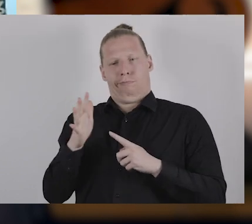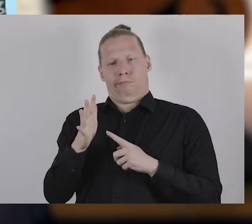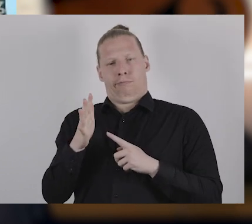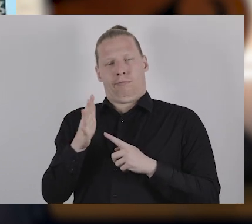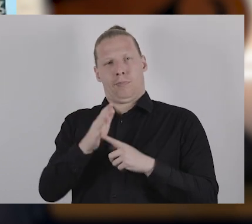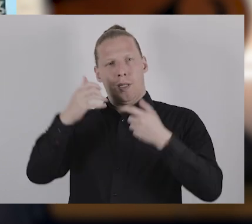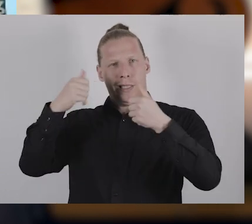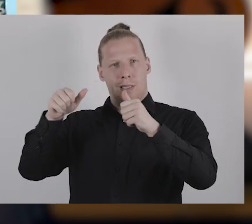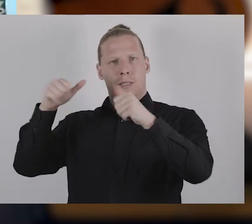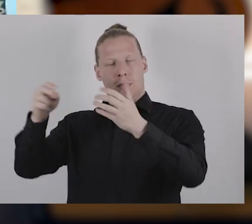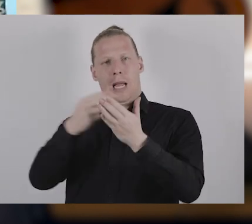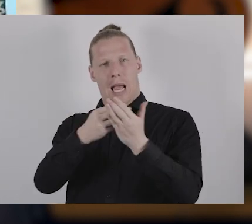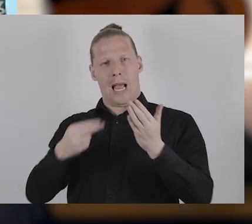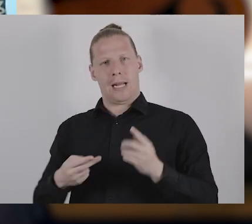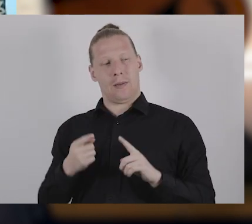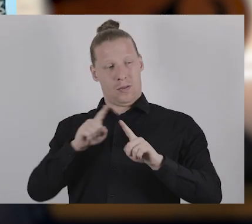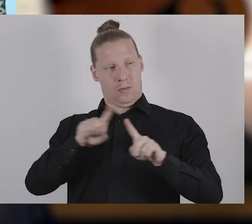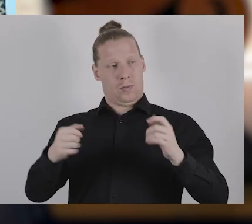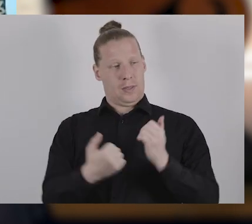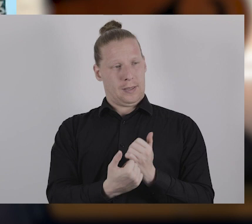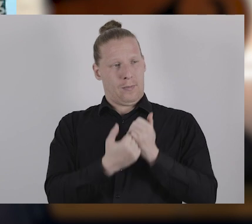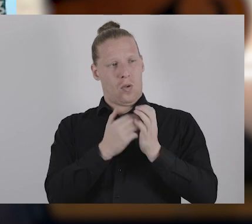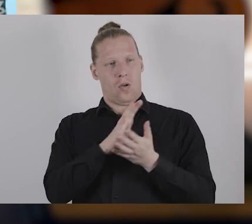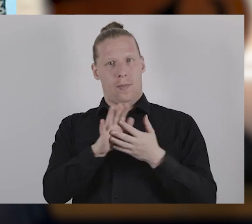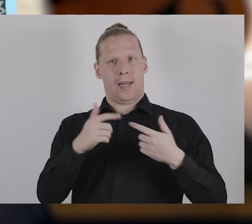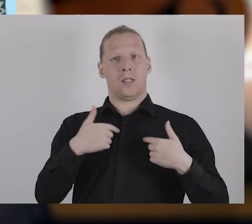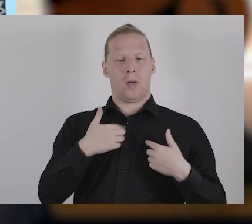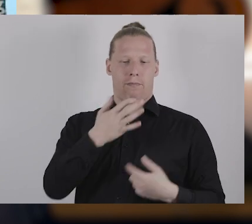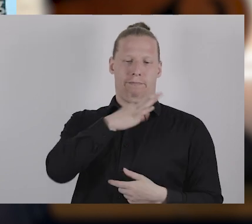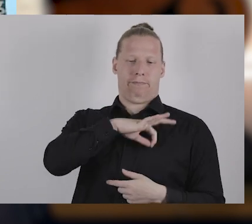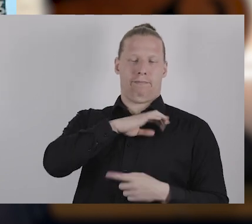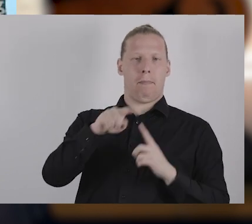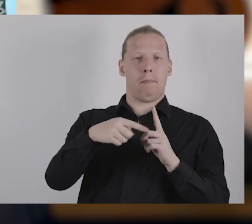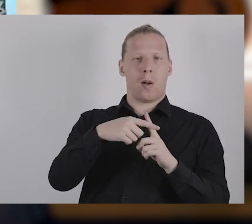Your support helps to positively reinforce the importance of ngā toi Māori.